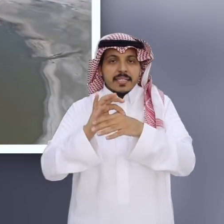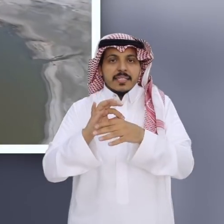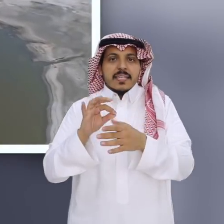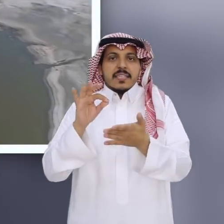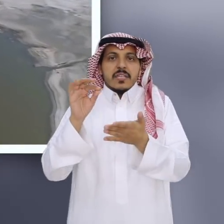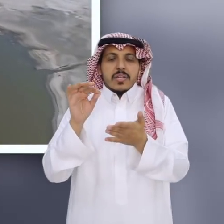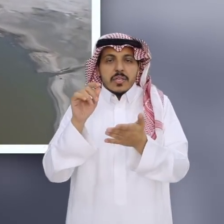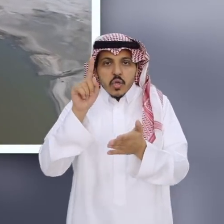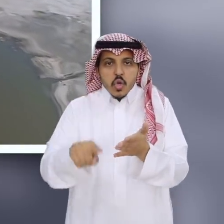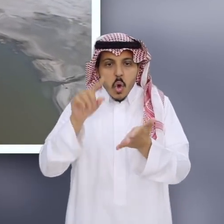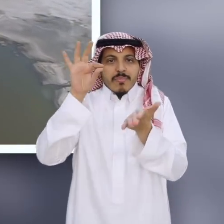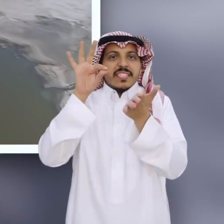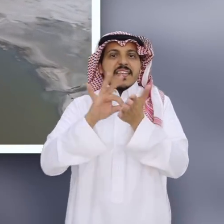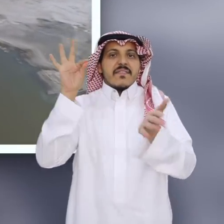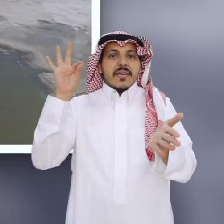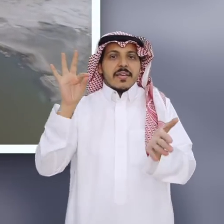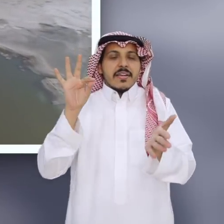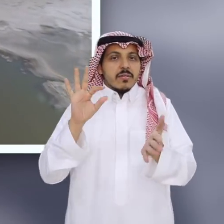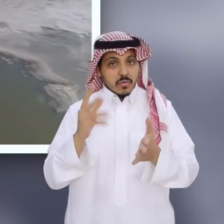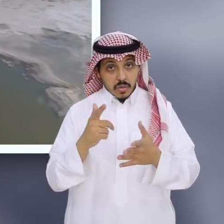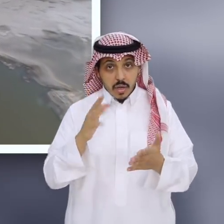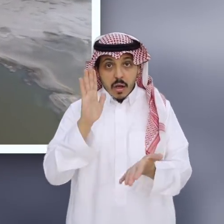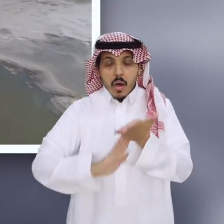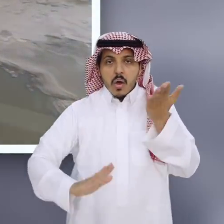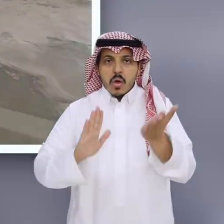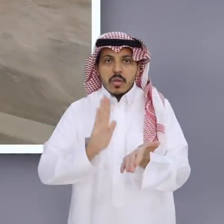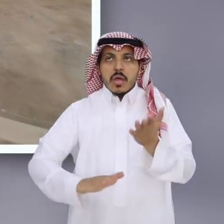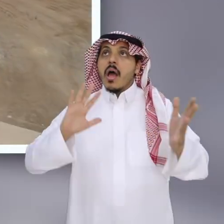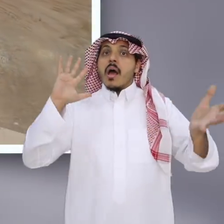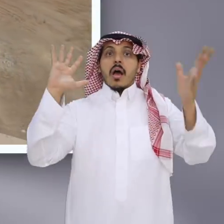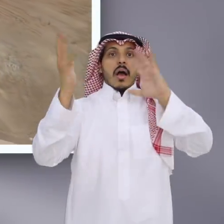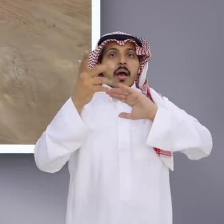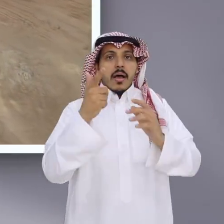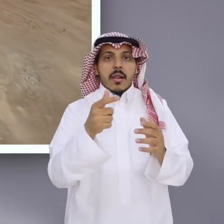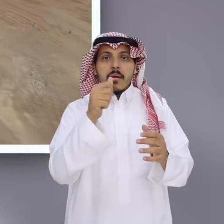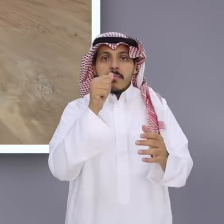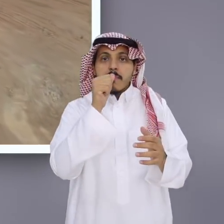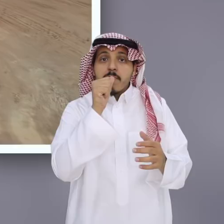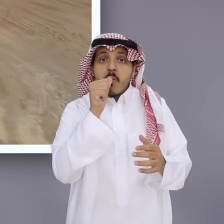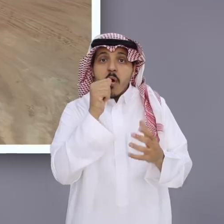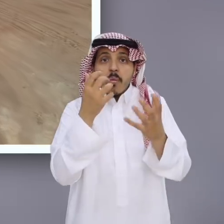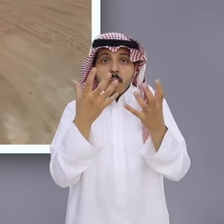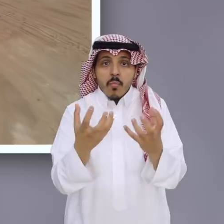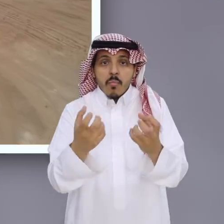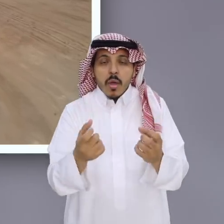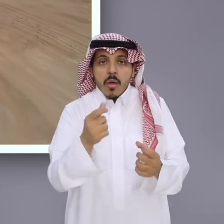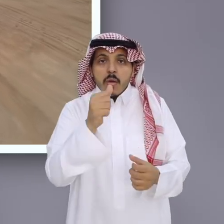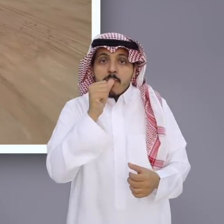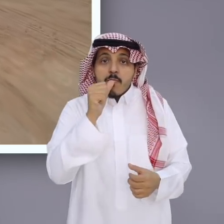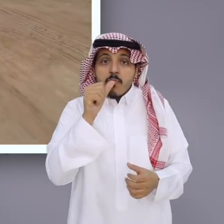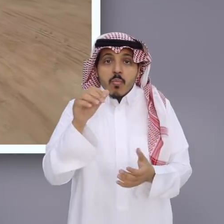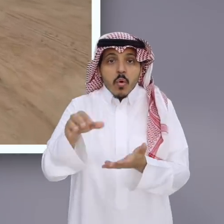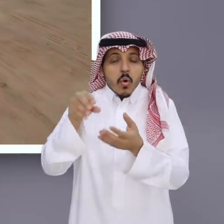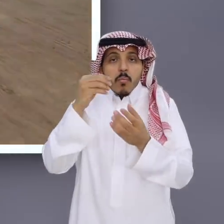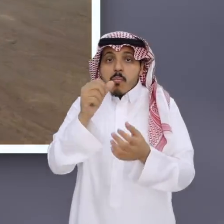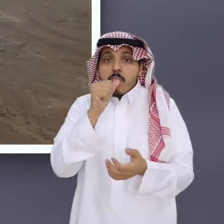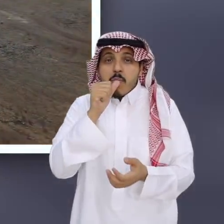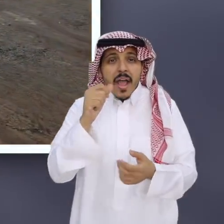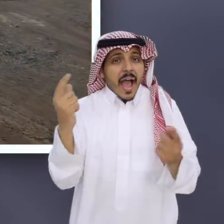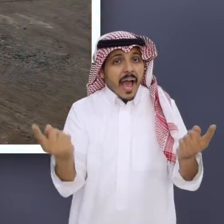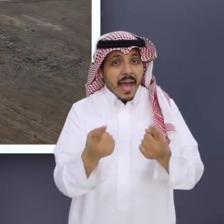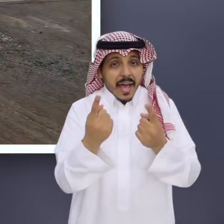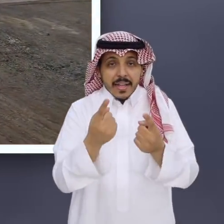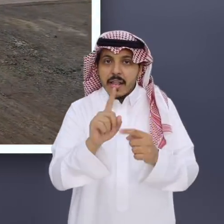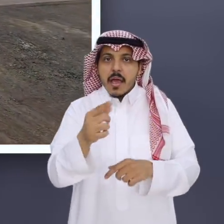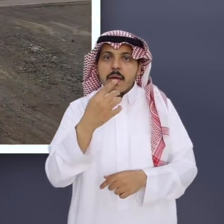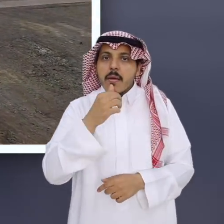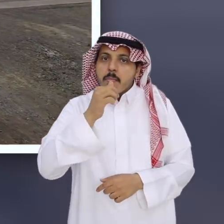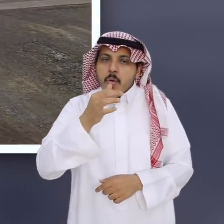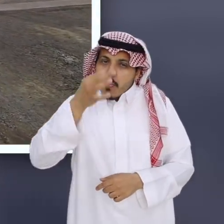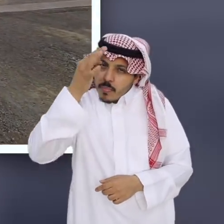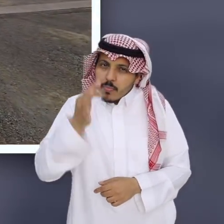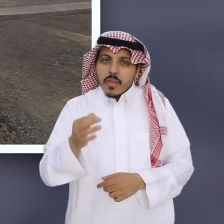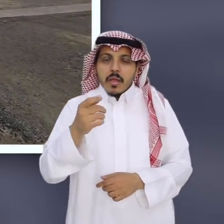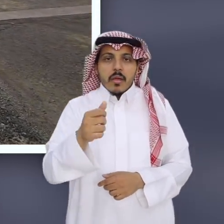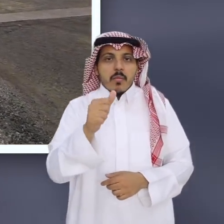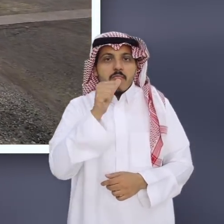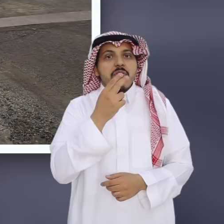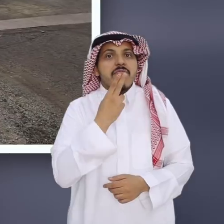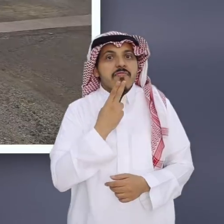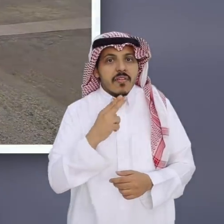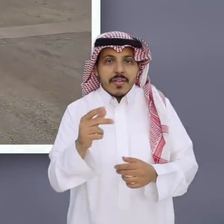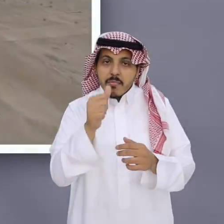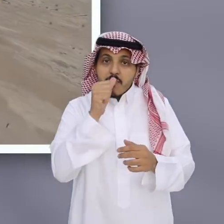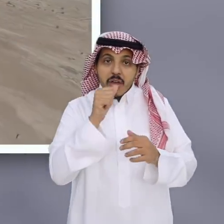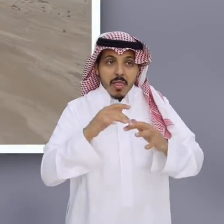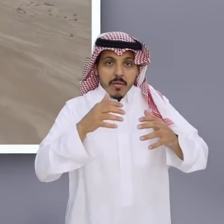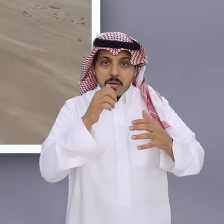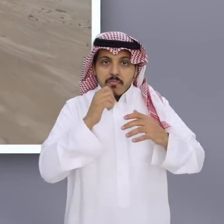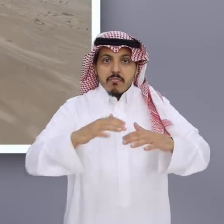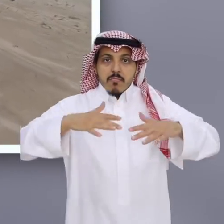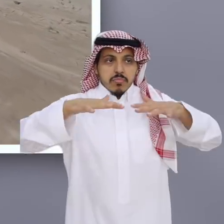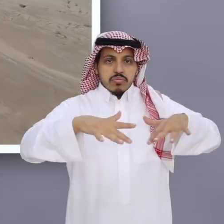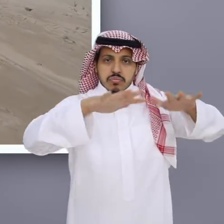Zero day will be a huge danger for this planet to get fresh and drinkable water.